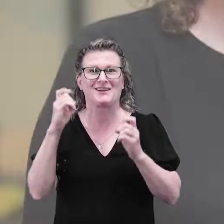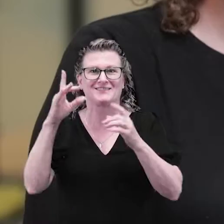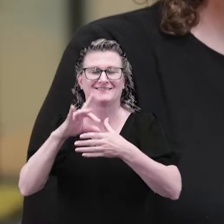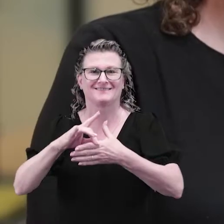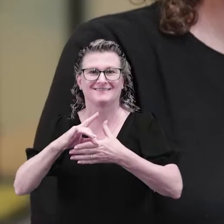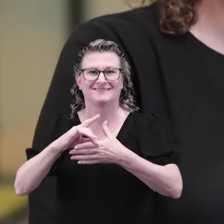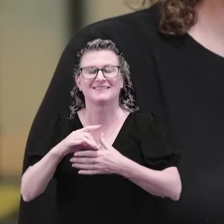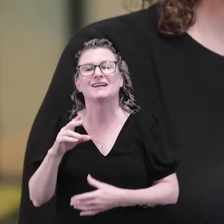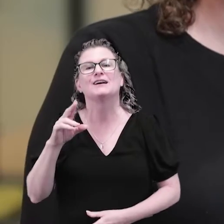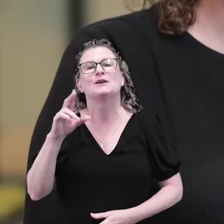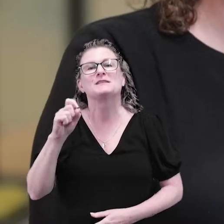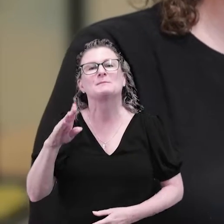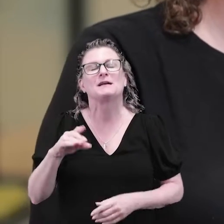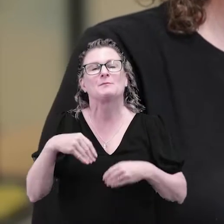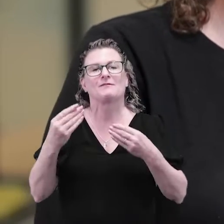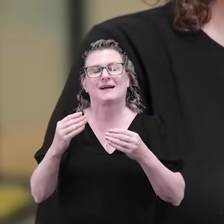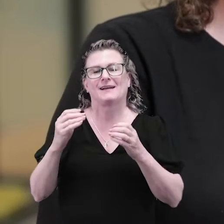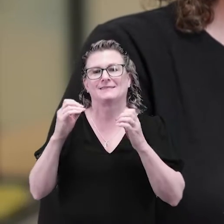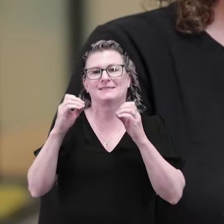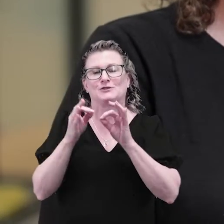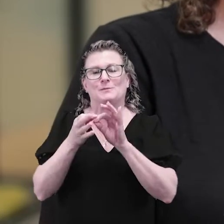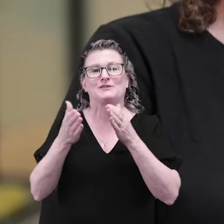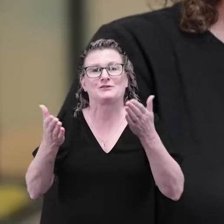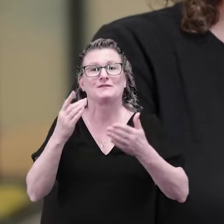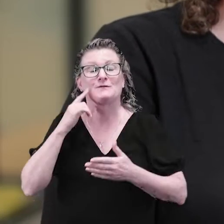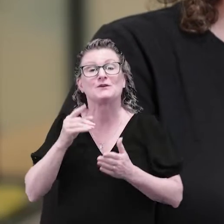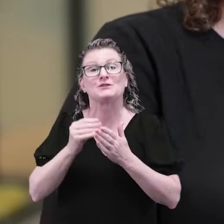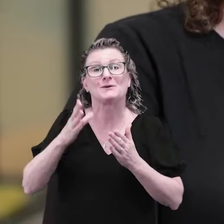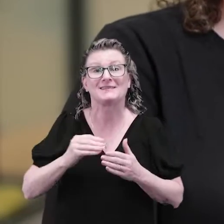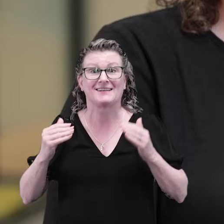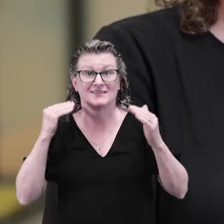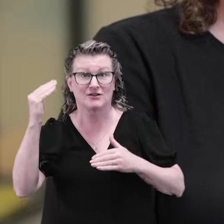USDB provides interpreting services to students and adults. These interpreting